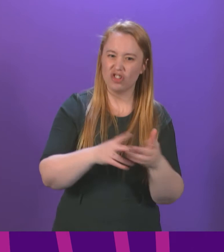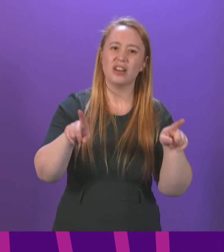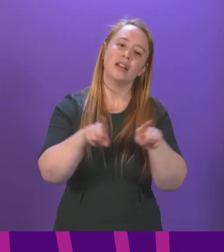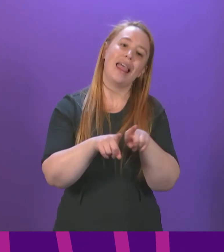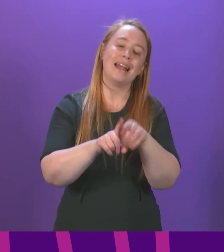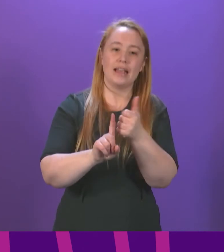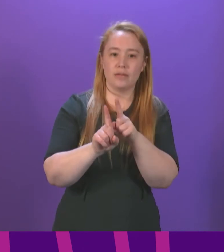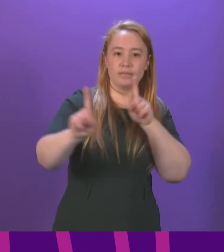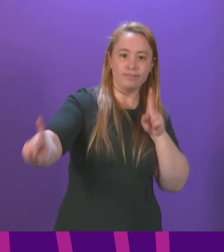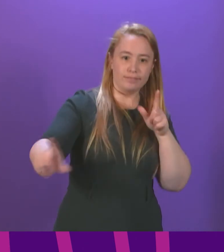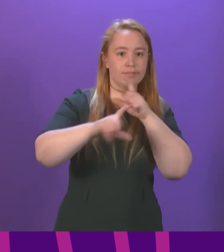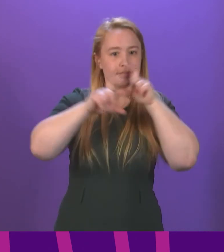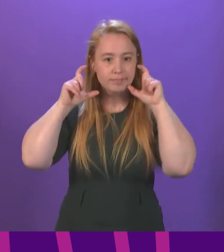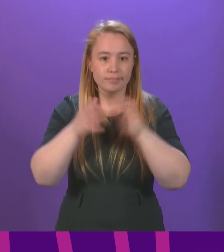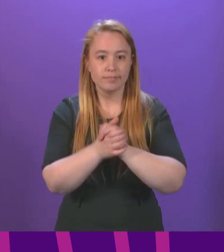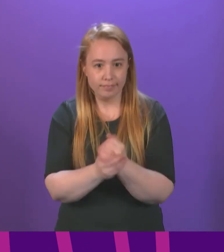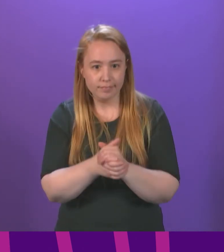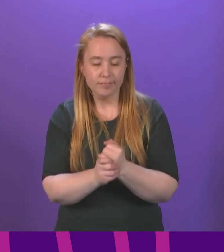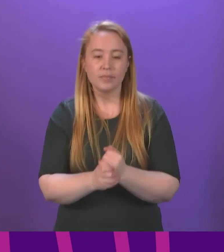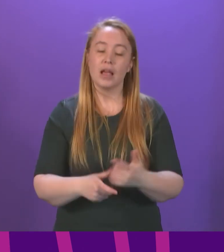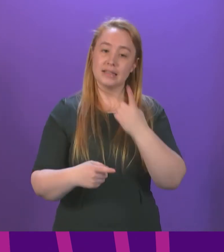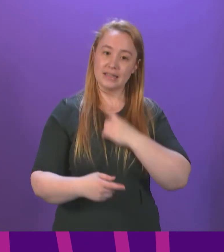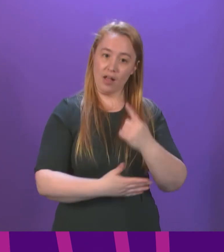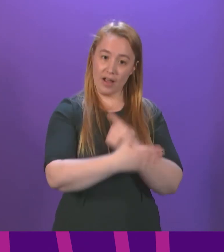and the wearing of face coverings. Self-isolation is key to the approach.